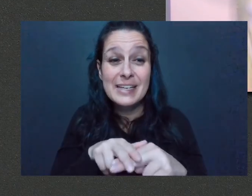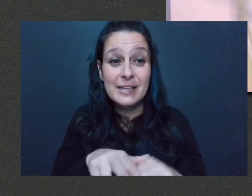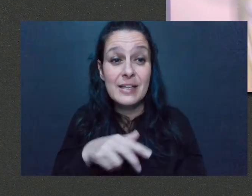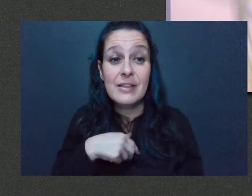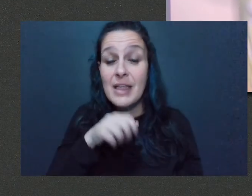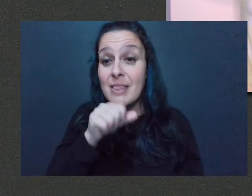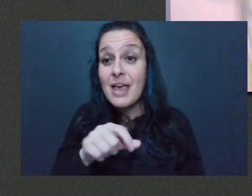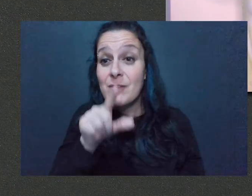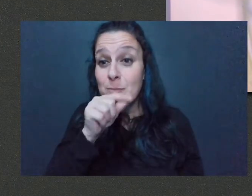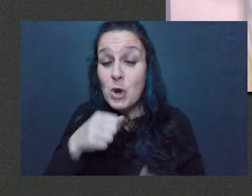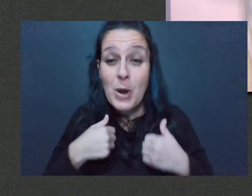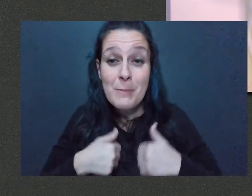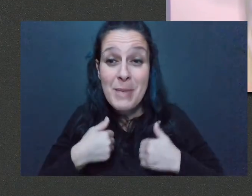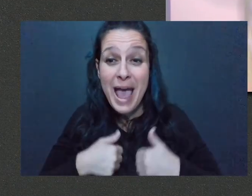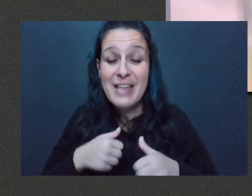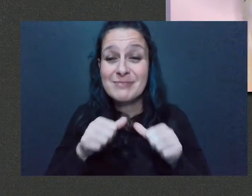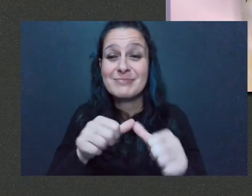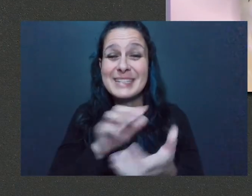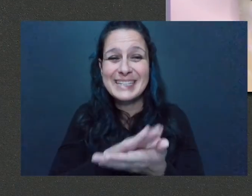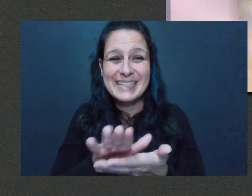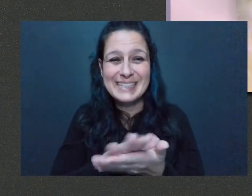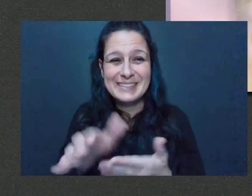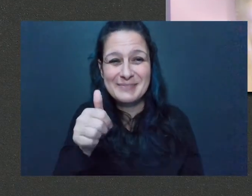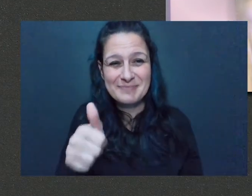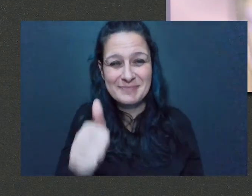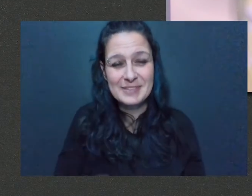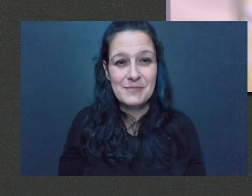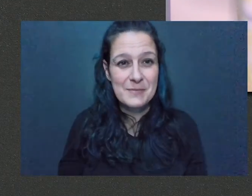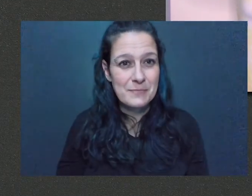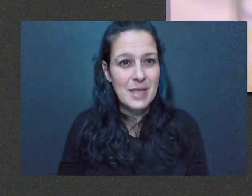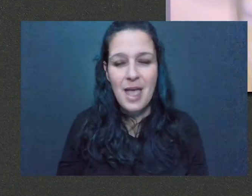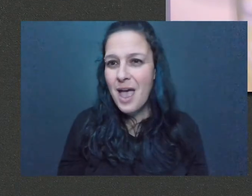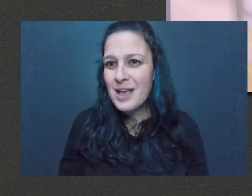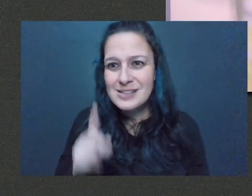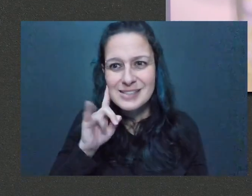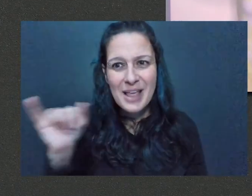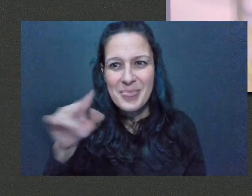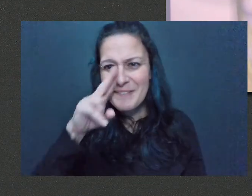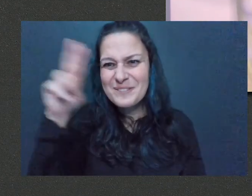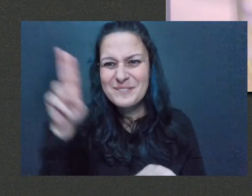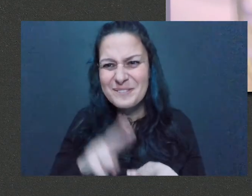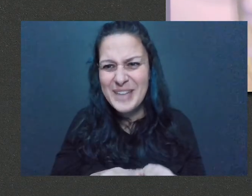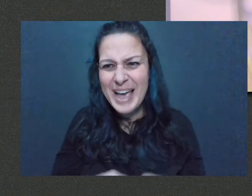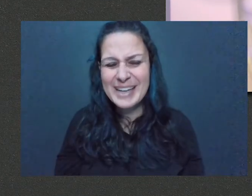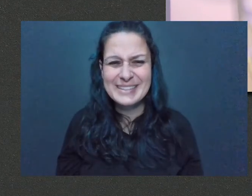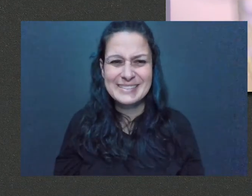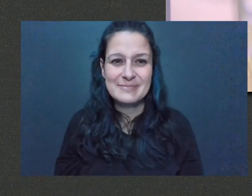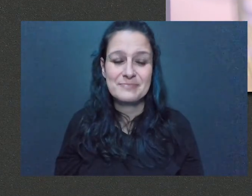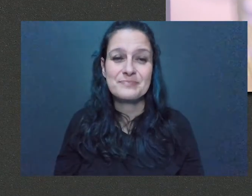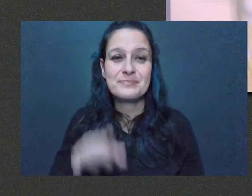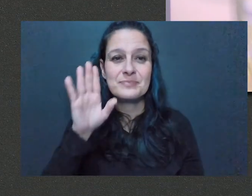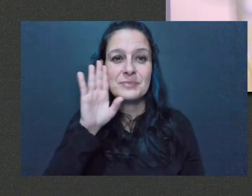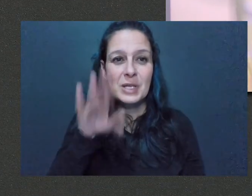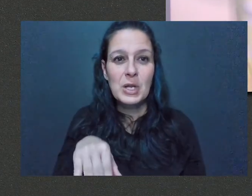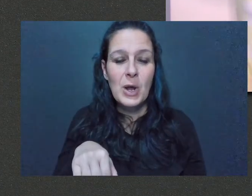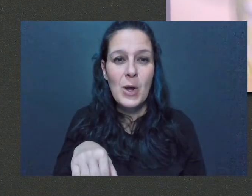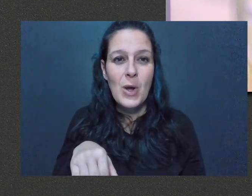They love to take bird baths so they stay nice and clean. That sounds like fun. You know,